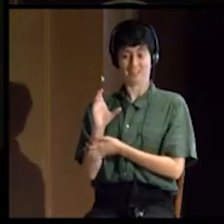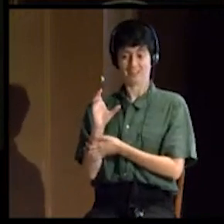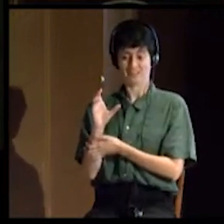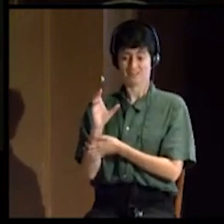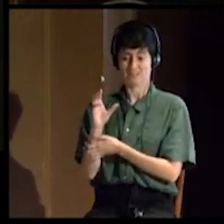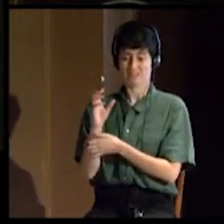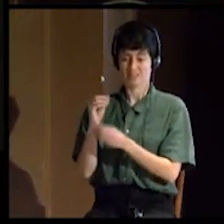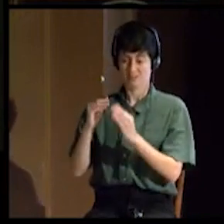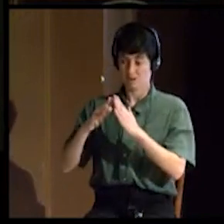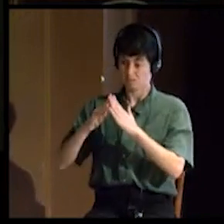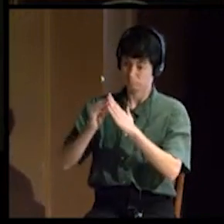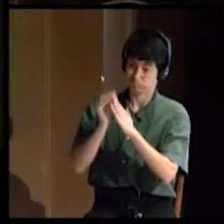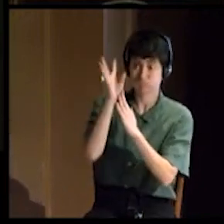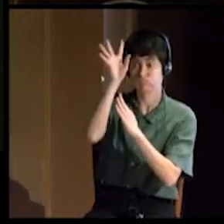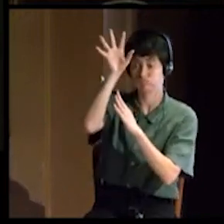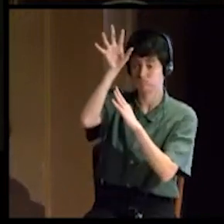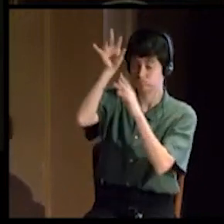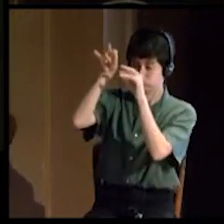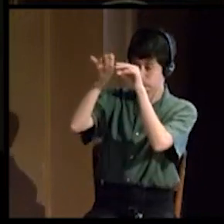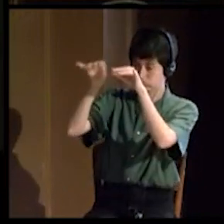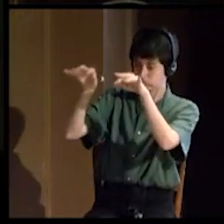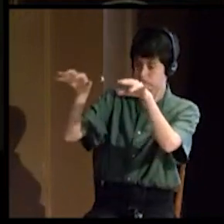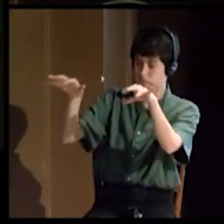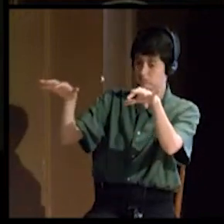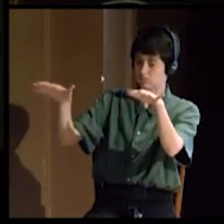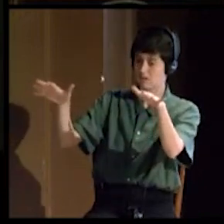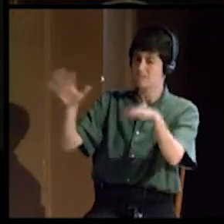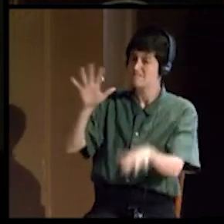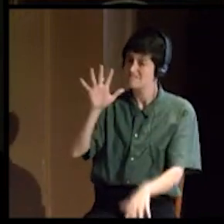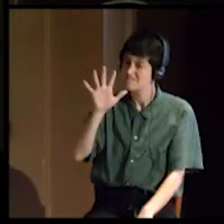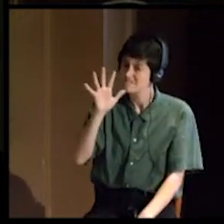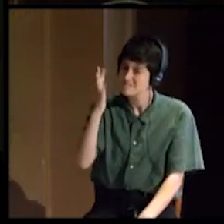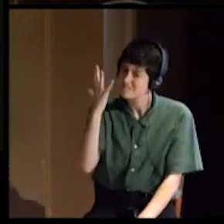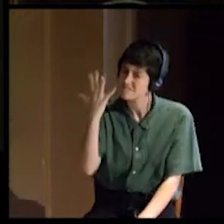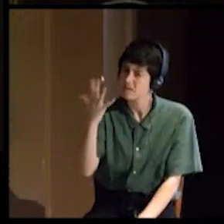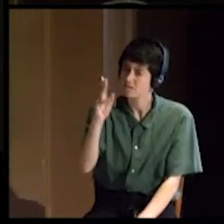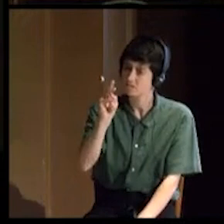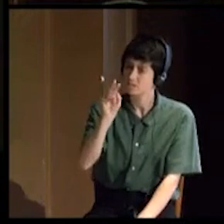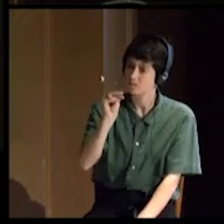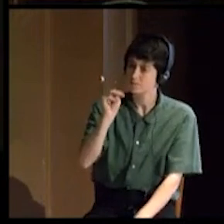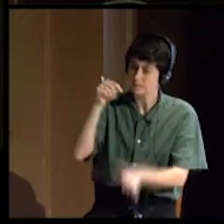And that's about 33 Washington national monuments. So this is a, a huge volume.